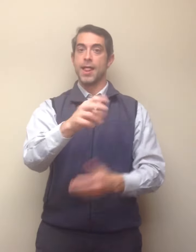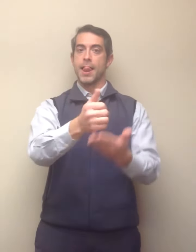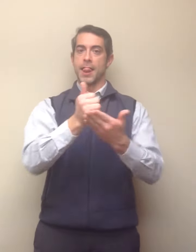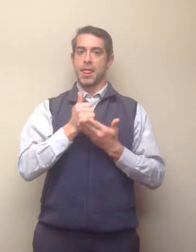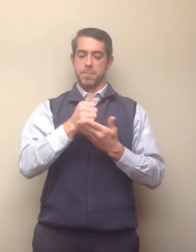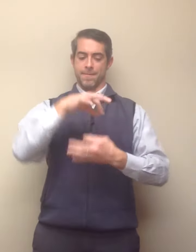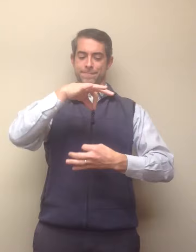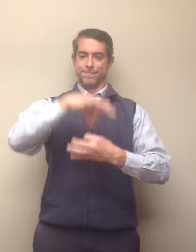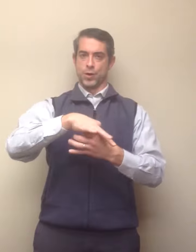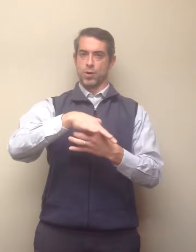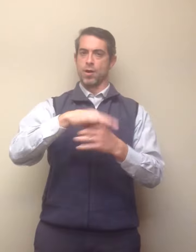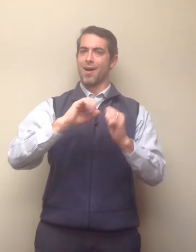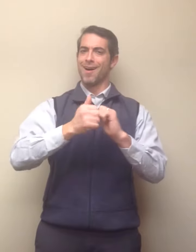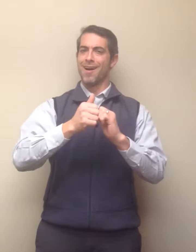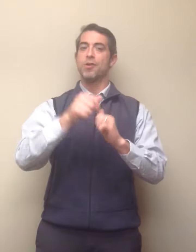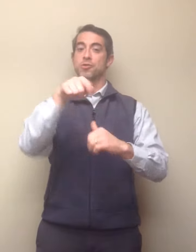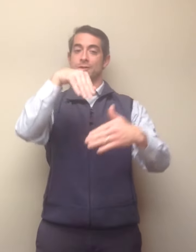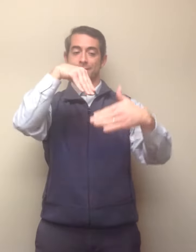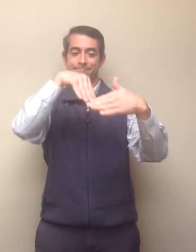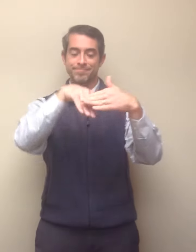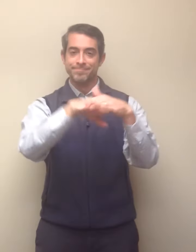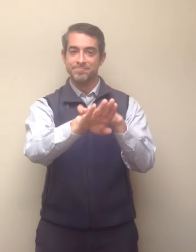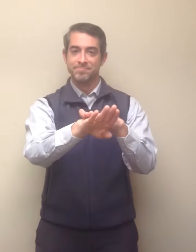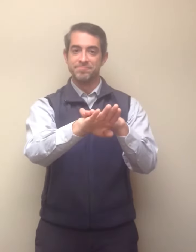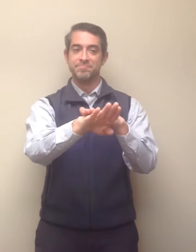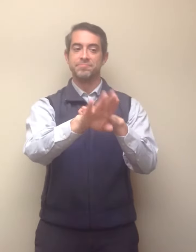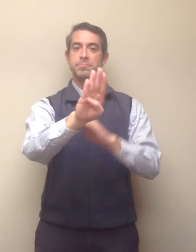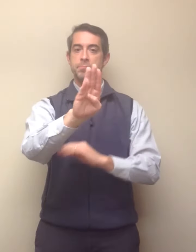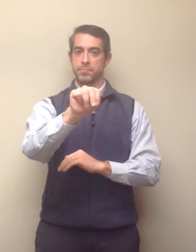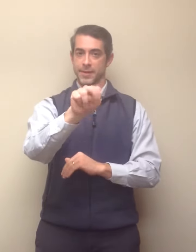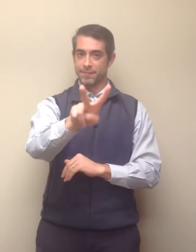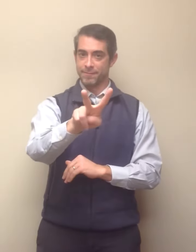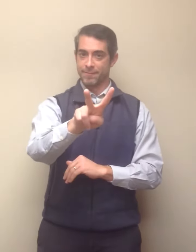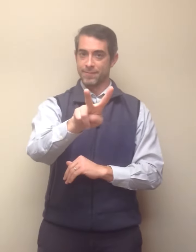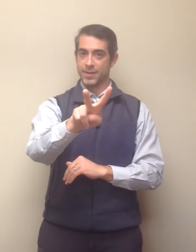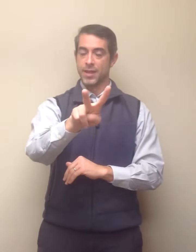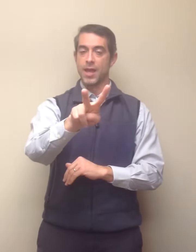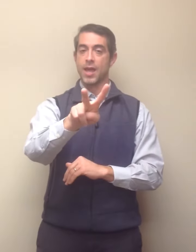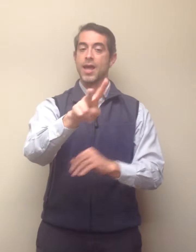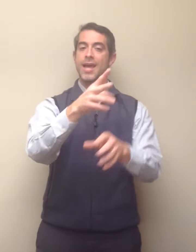actually going to a license branch location is the only way